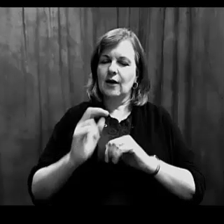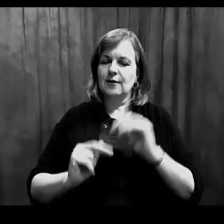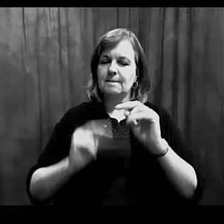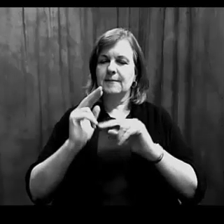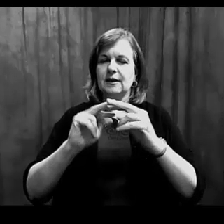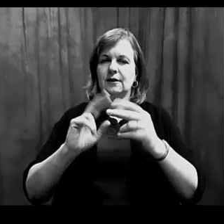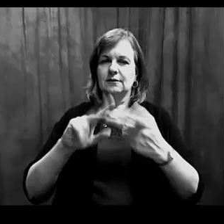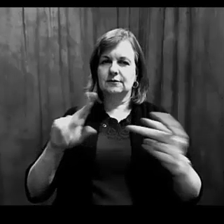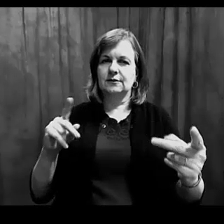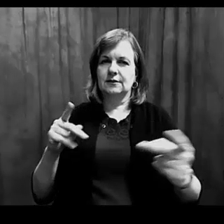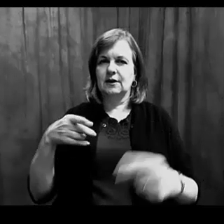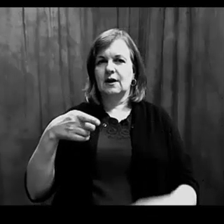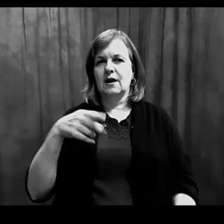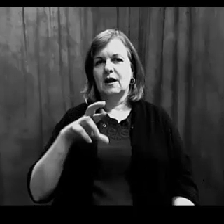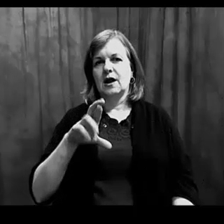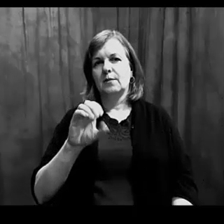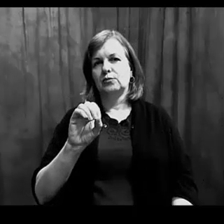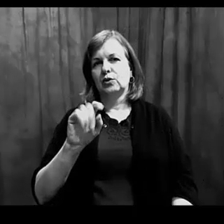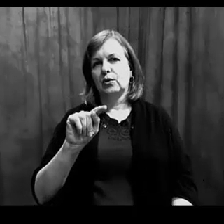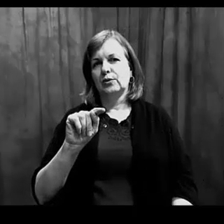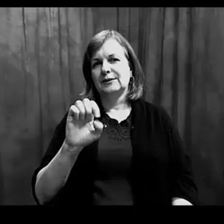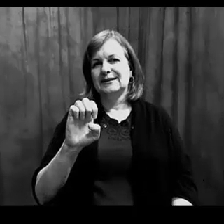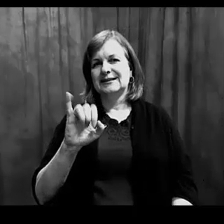proteins